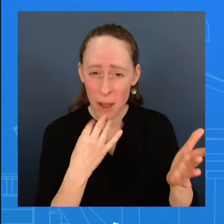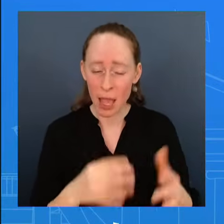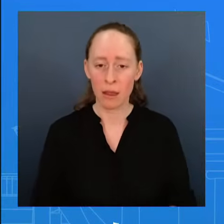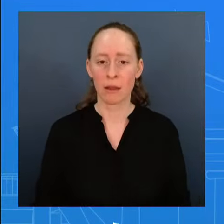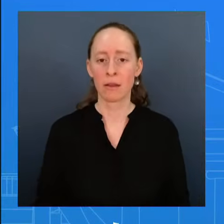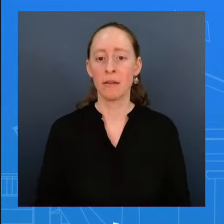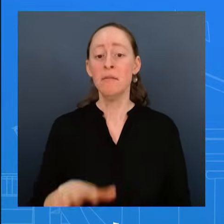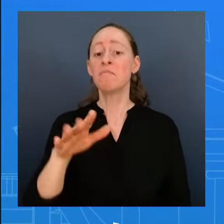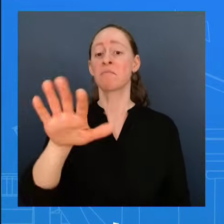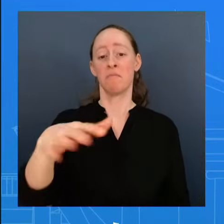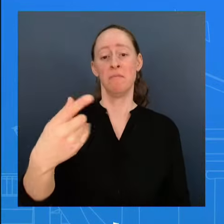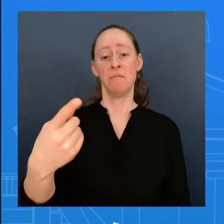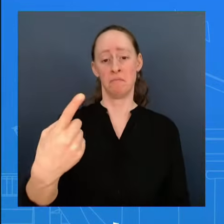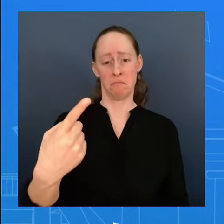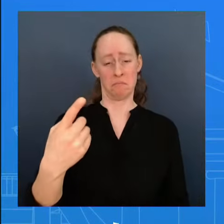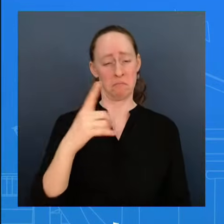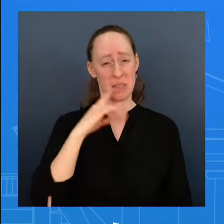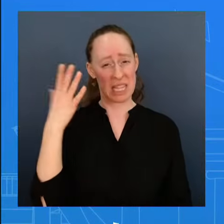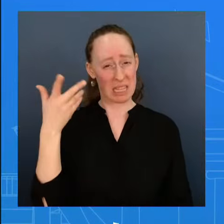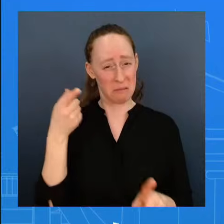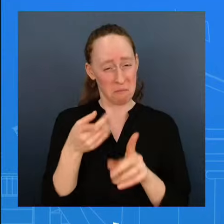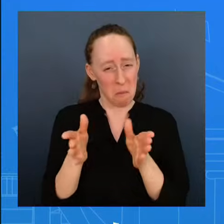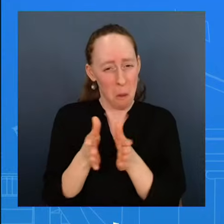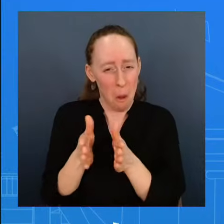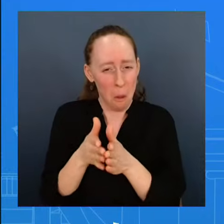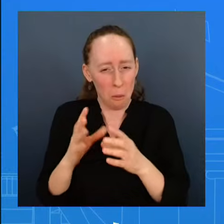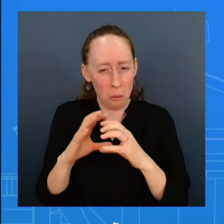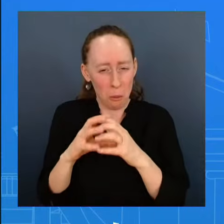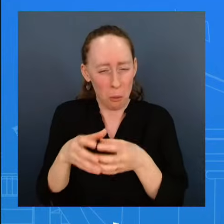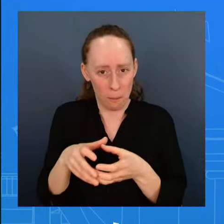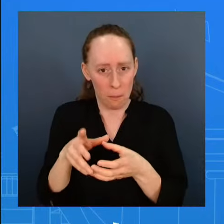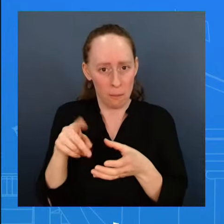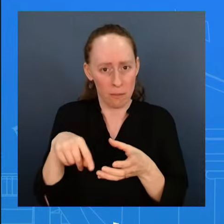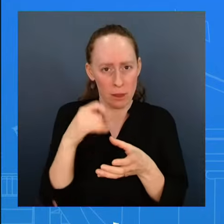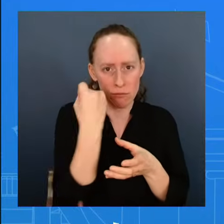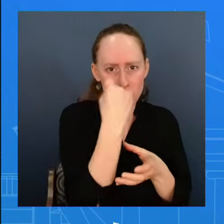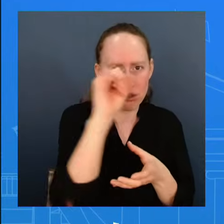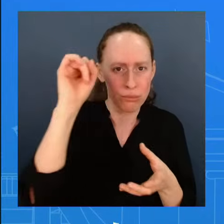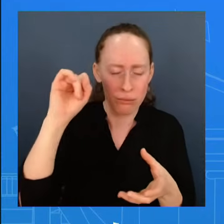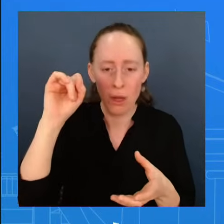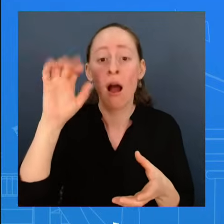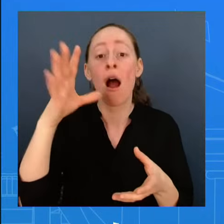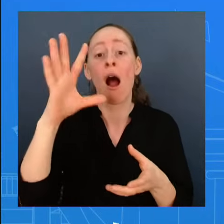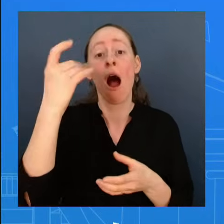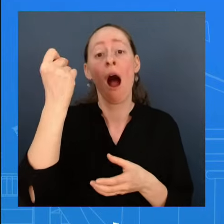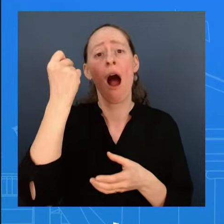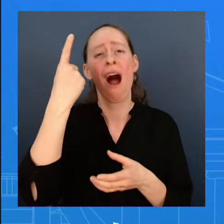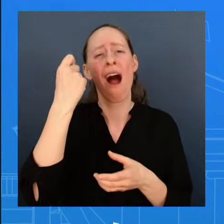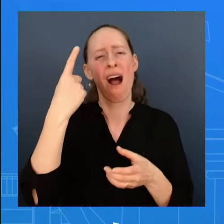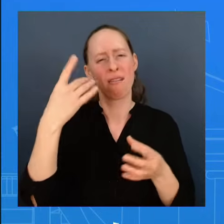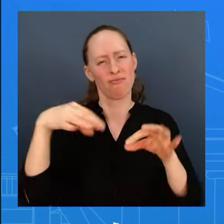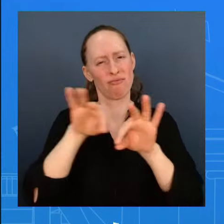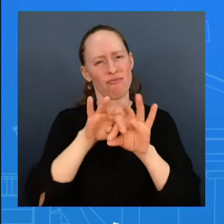And students should be -- feel safe to go to school. They should be -- feel safe to be able to have that all-important academic experience.